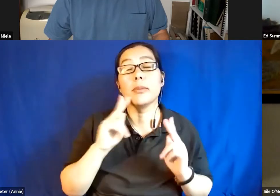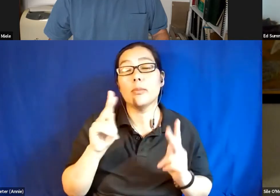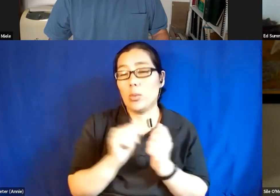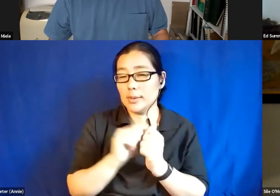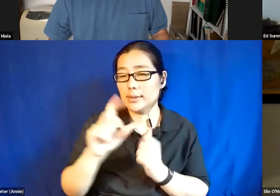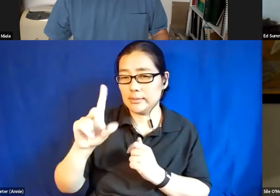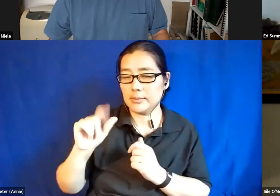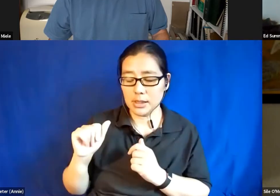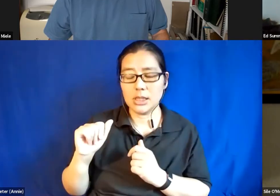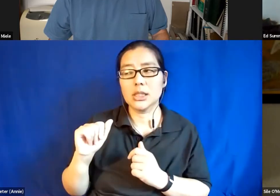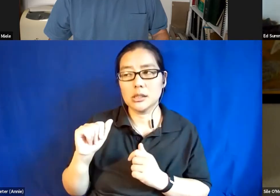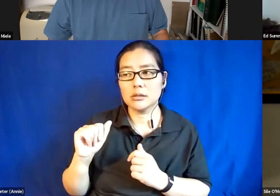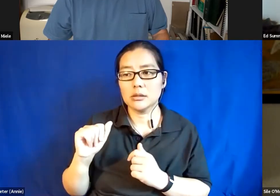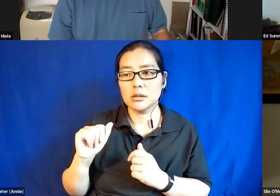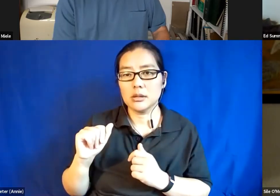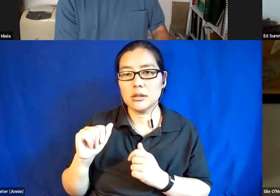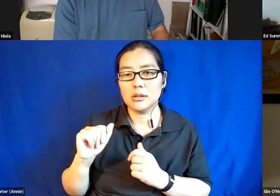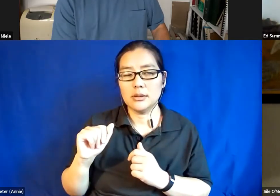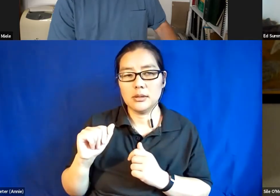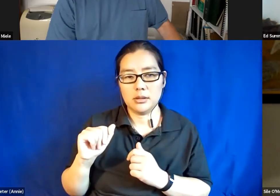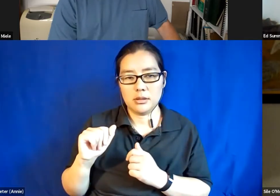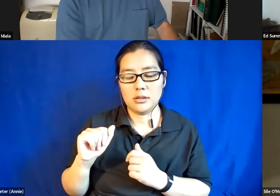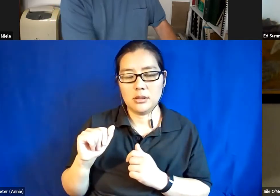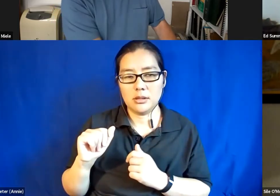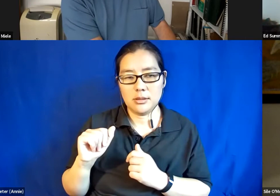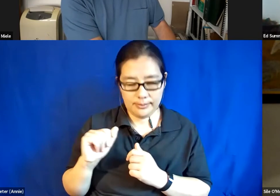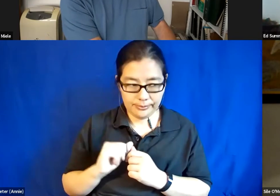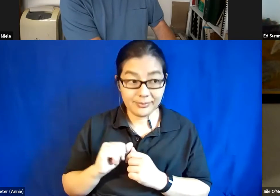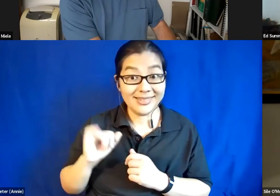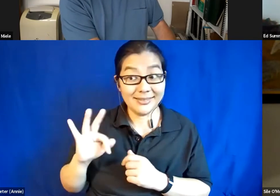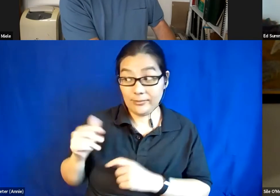have the independent access for the whole